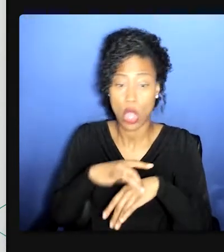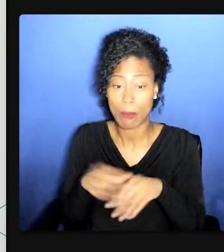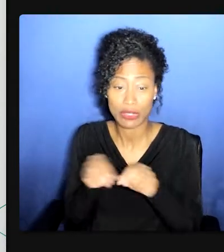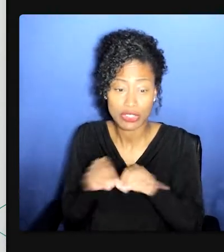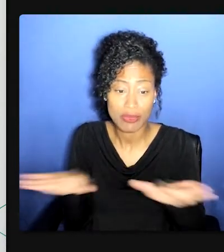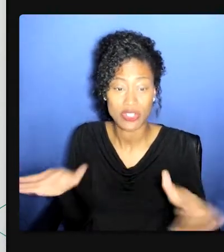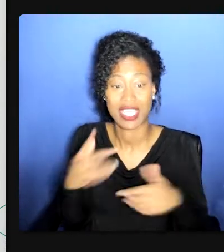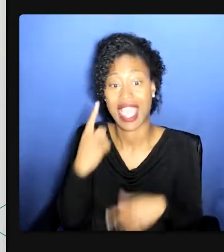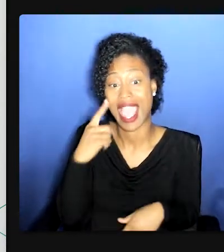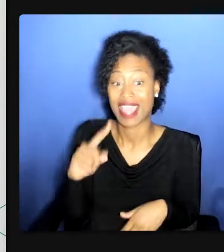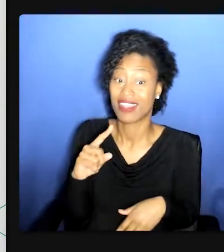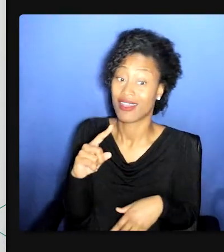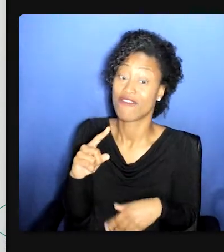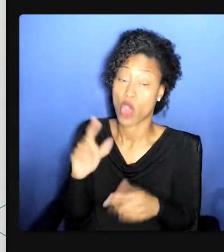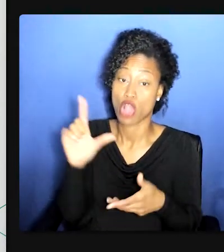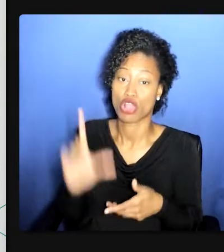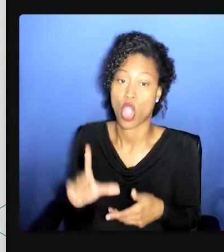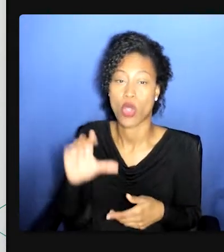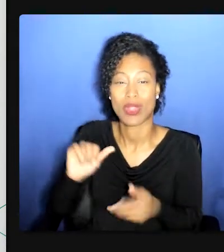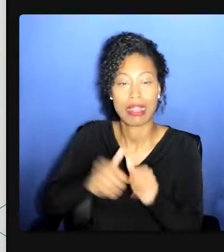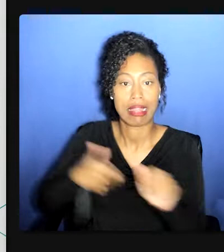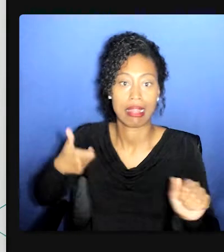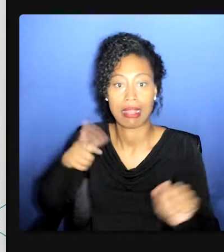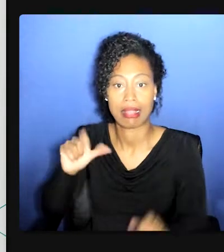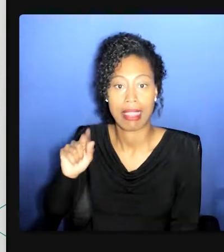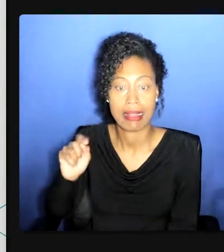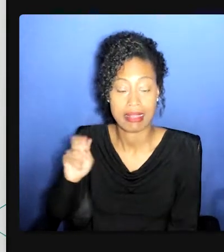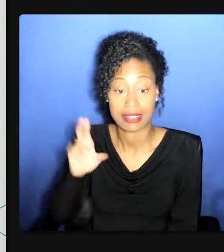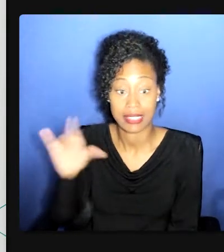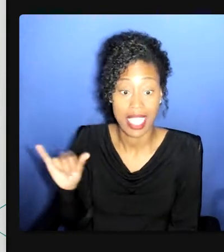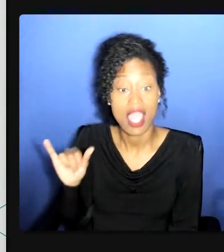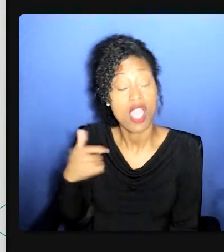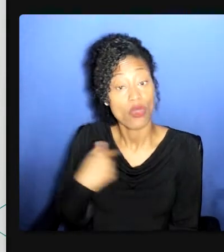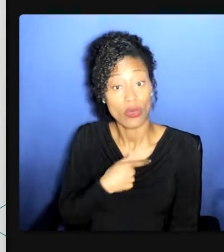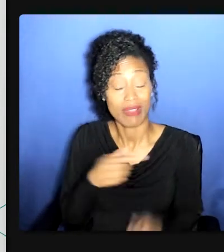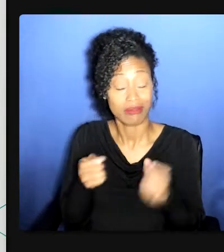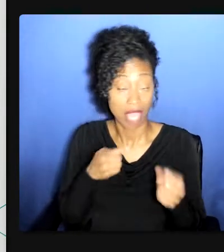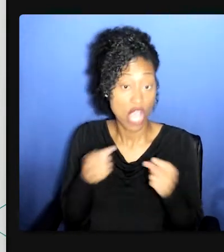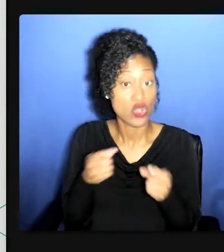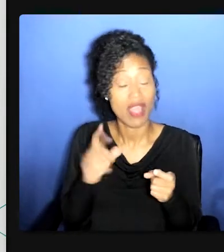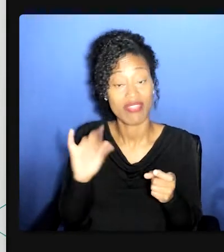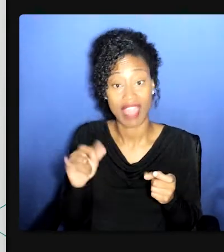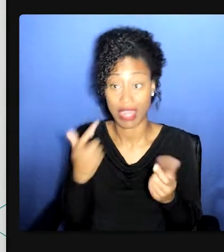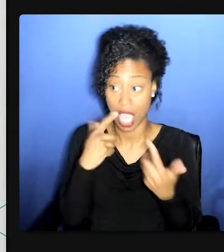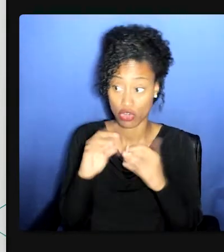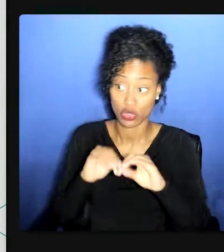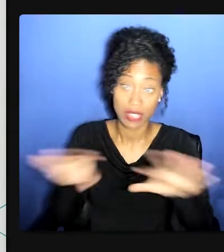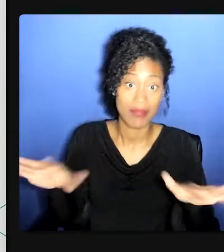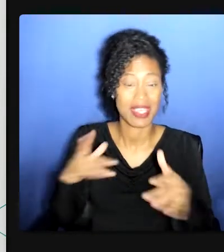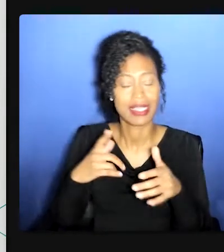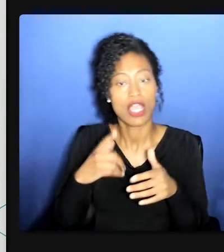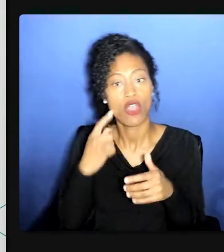that are optimized for gaming. MPS does all the heavy lifting of distributing and scaling your games